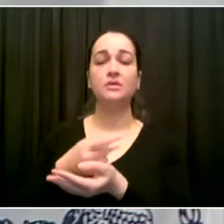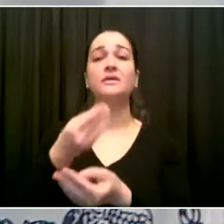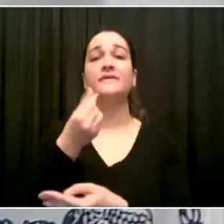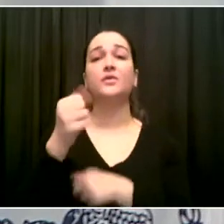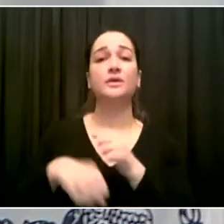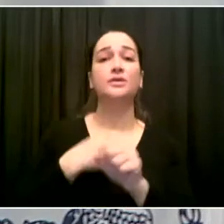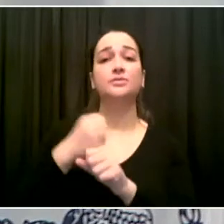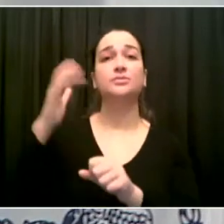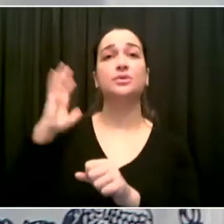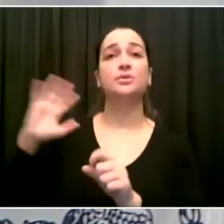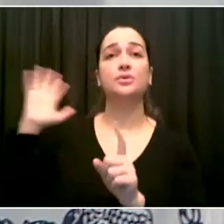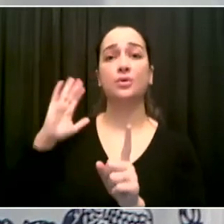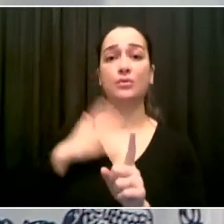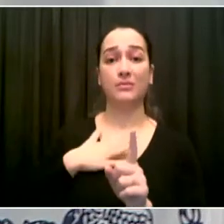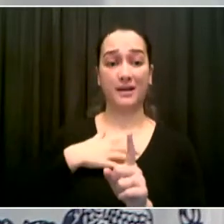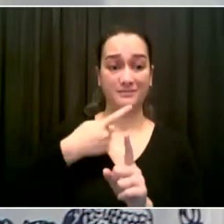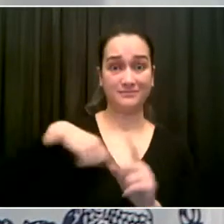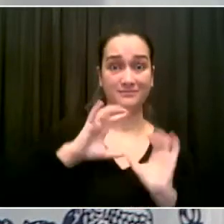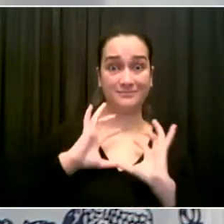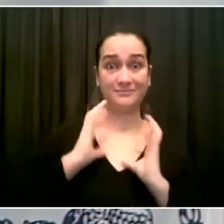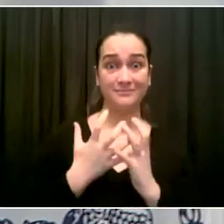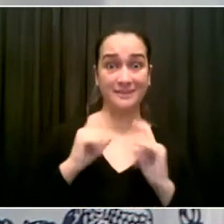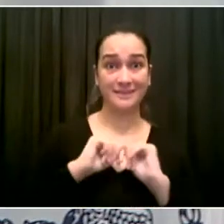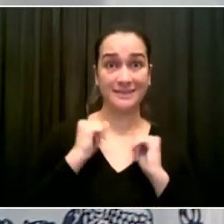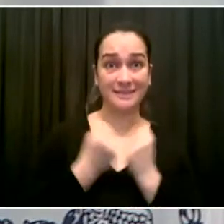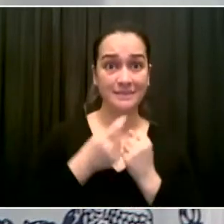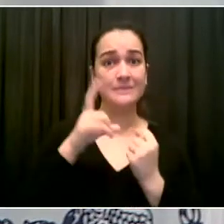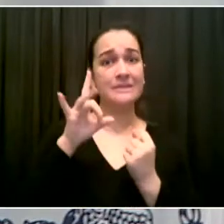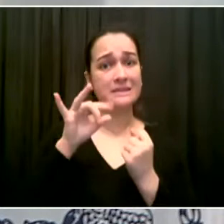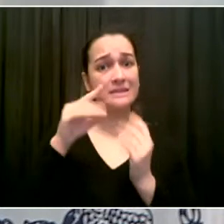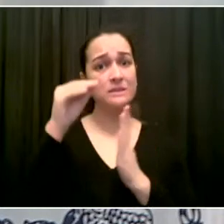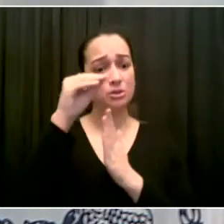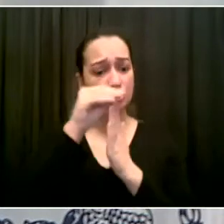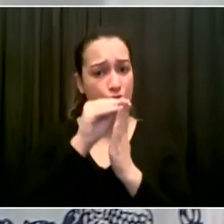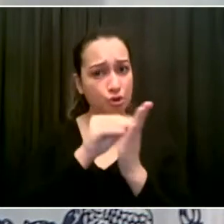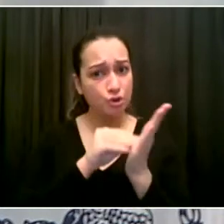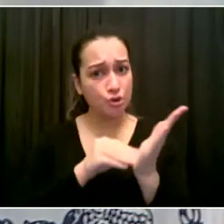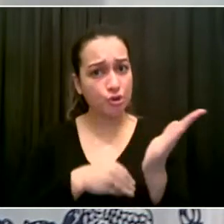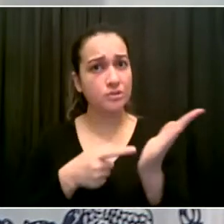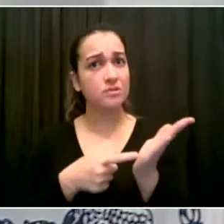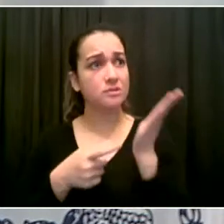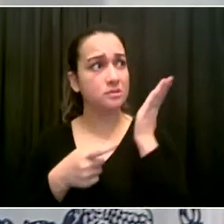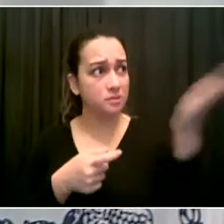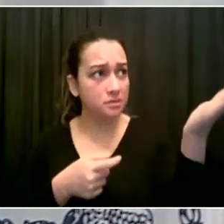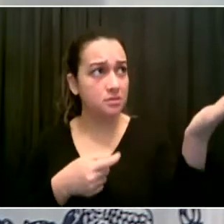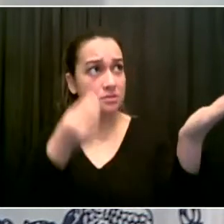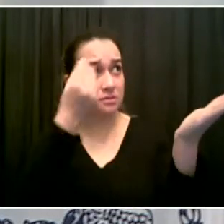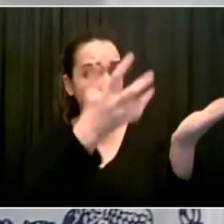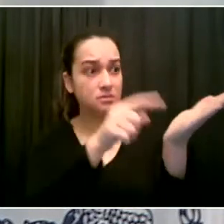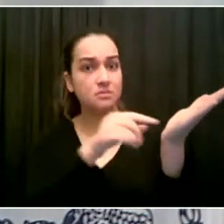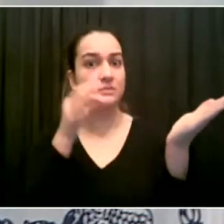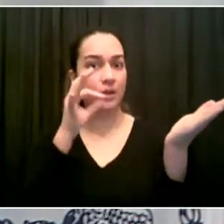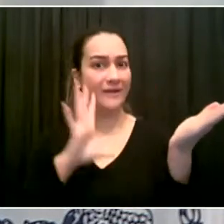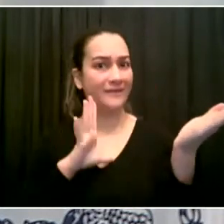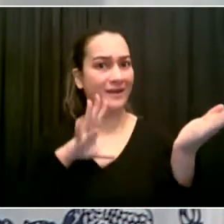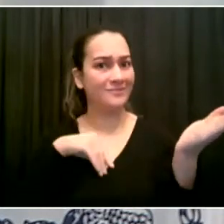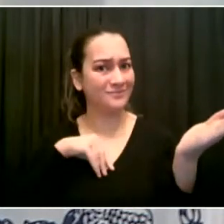A COUPLE YEARS AGO WE TOOK IT OUT PUT OUT A PREOO RTTTO GO ABOUT THE RIGHHT WAY WITH